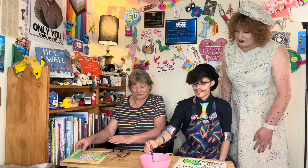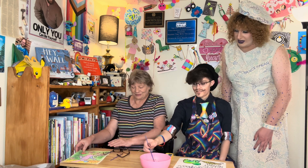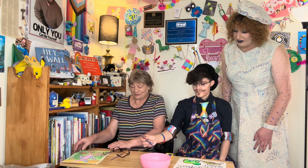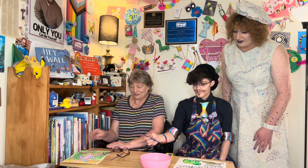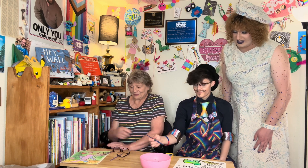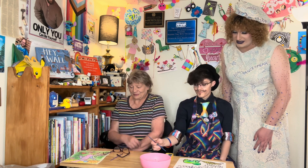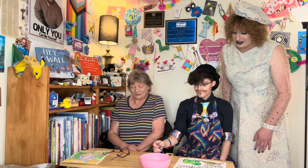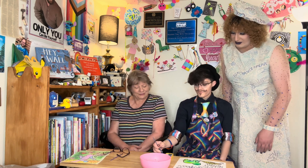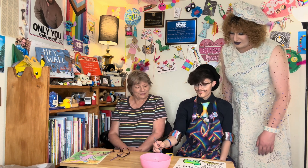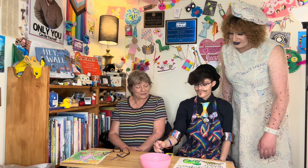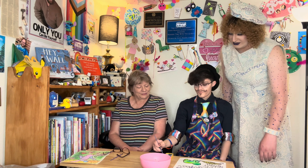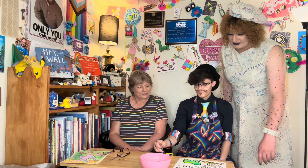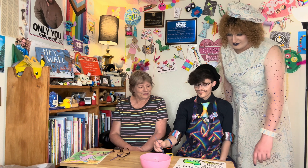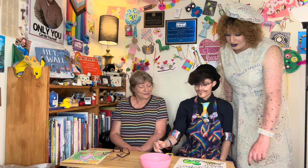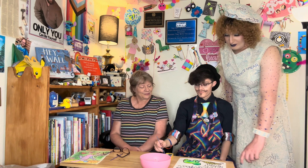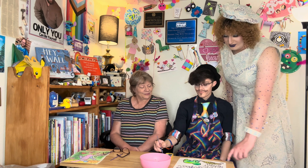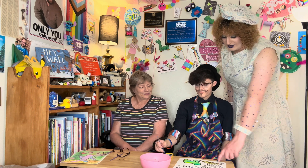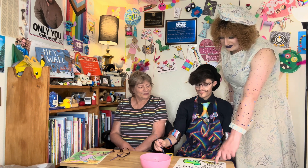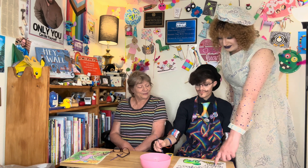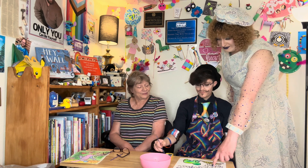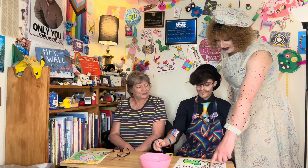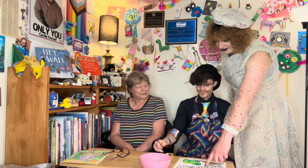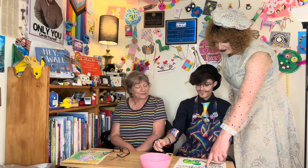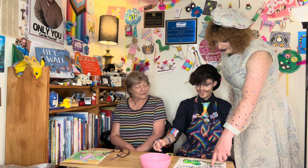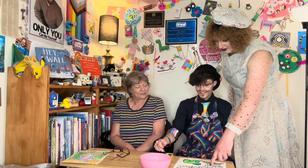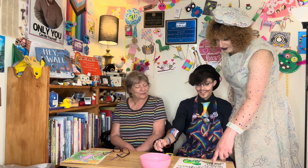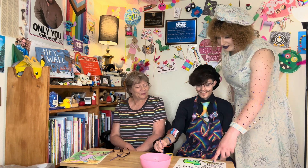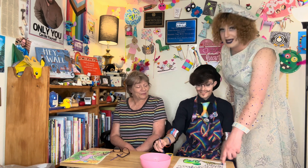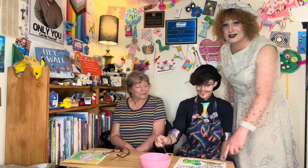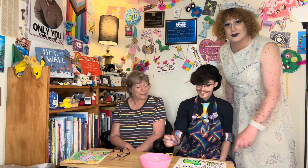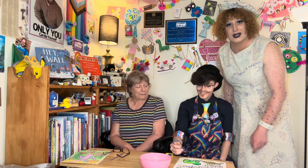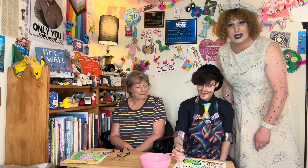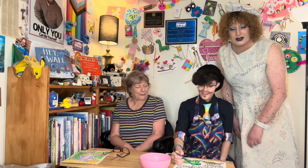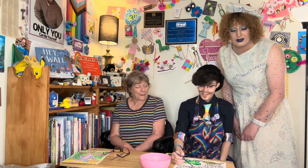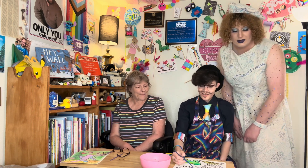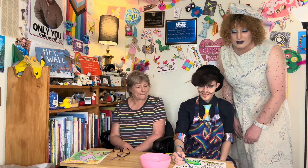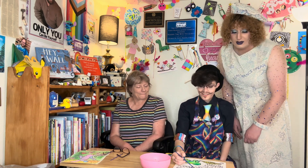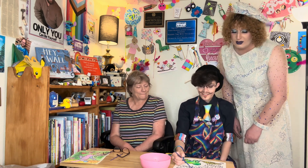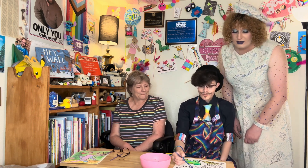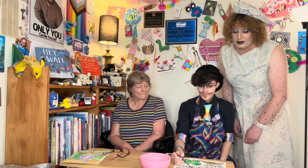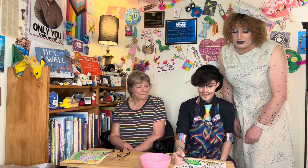really amazing color to make art with, obviously, because all the lines are black! KAI: Yeah, yeah! Black is